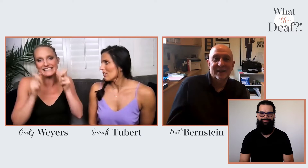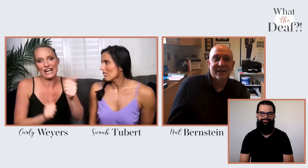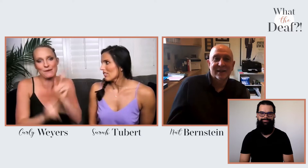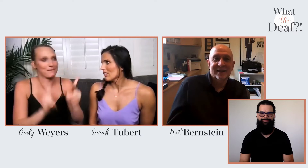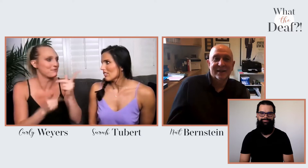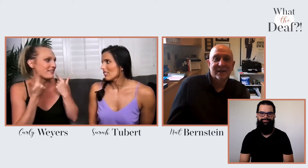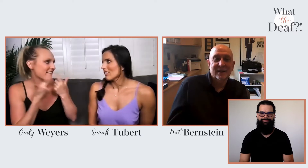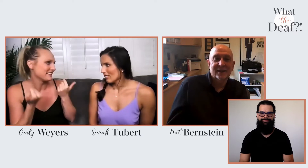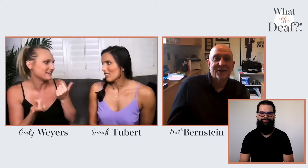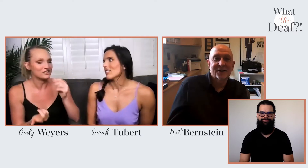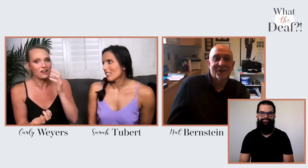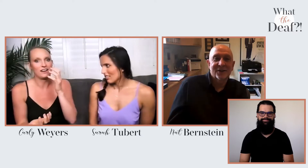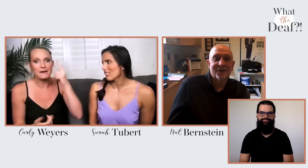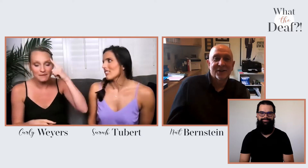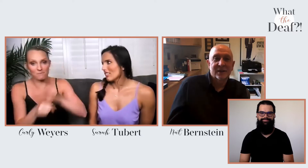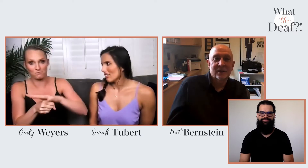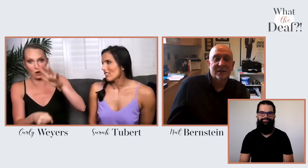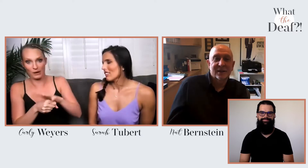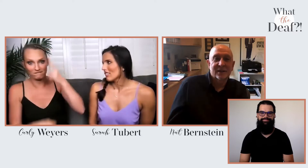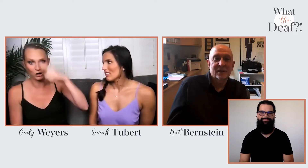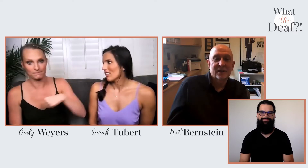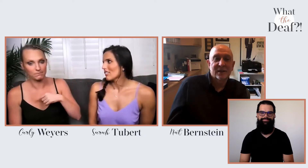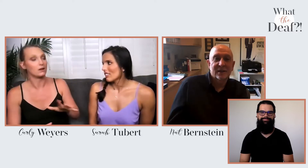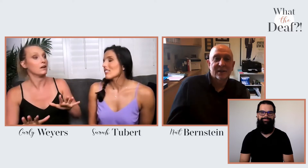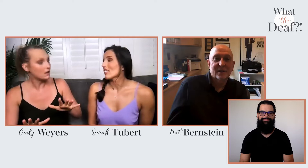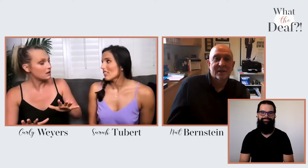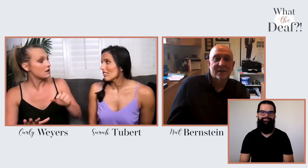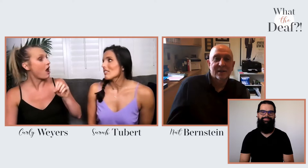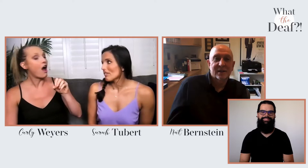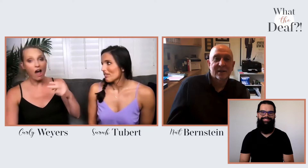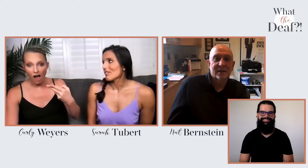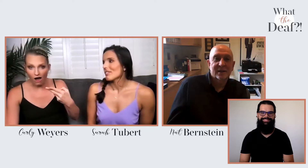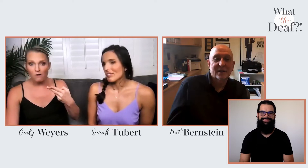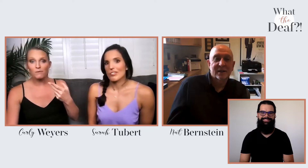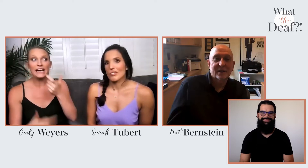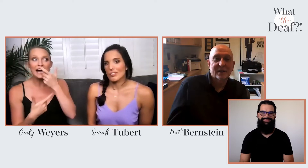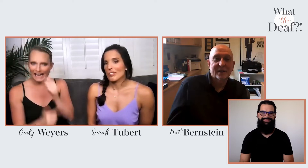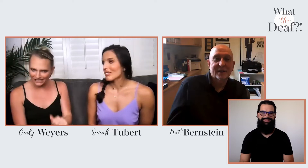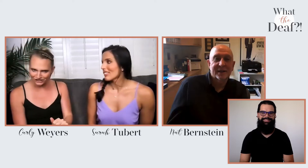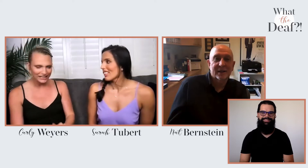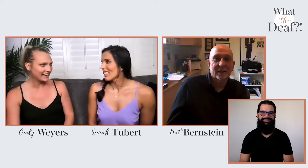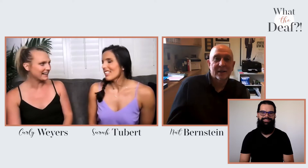but it was just mind blowing for me to learn that. And I'm like, oh, that's interesting.